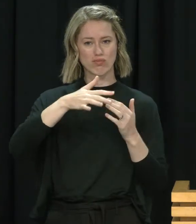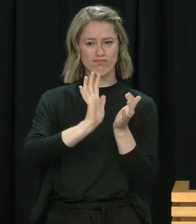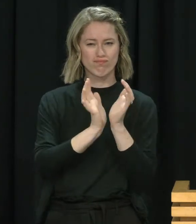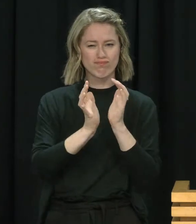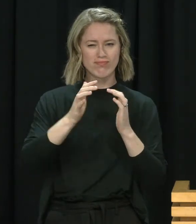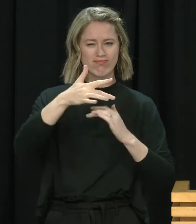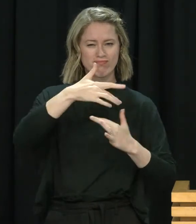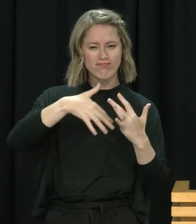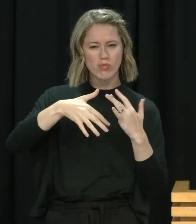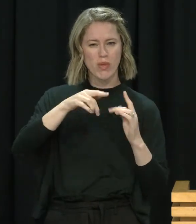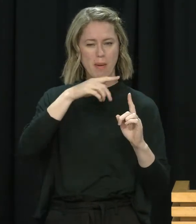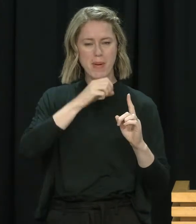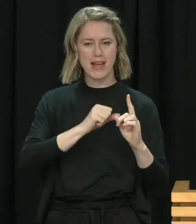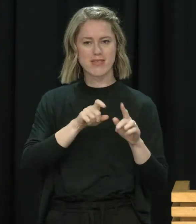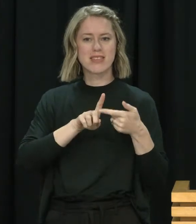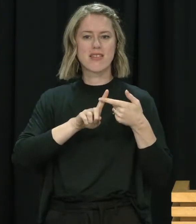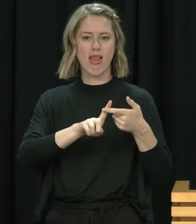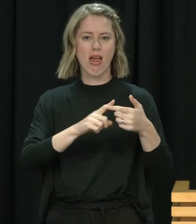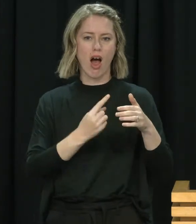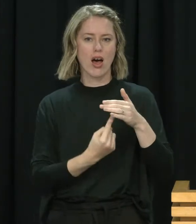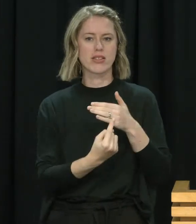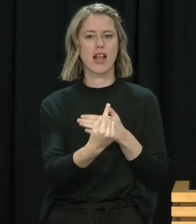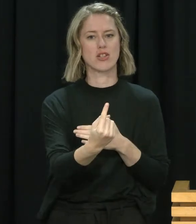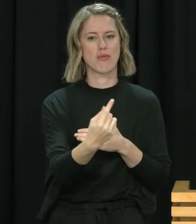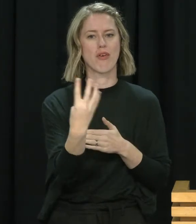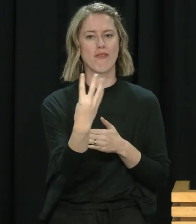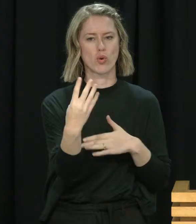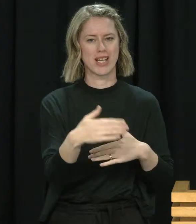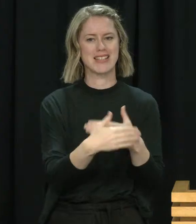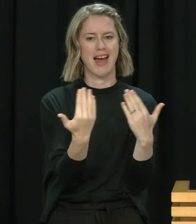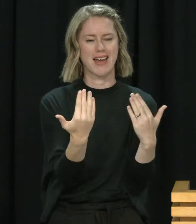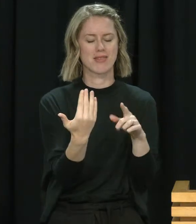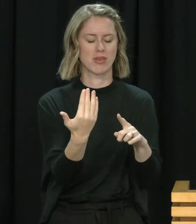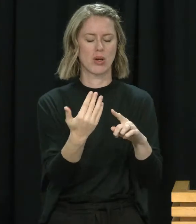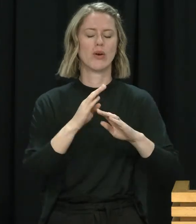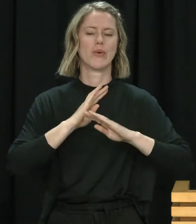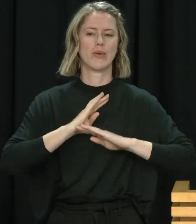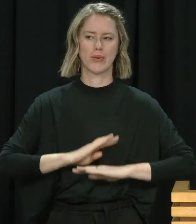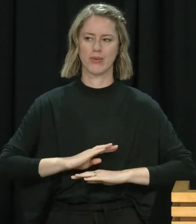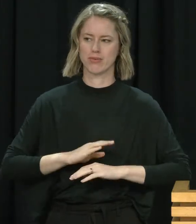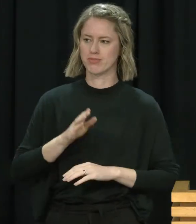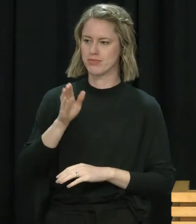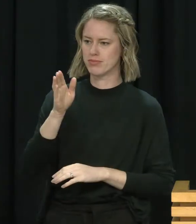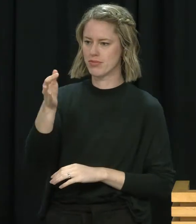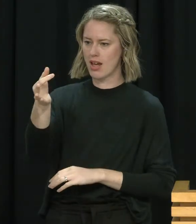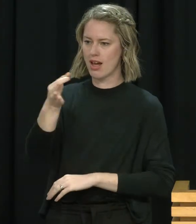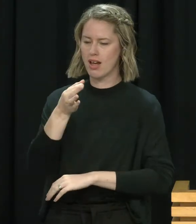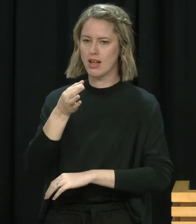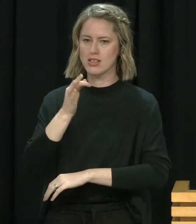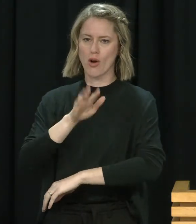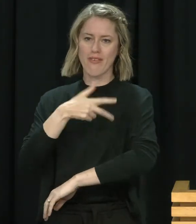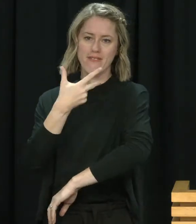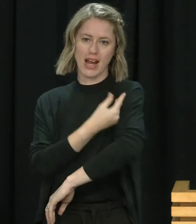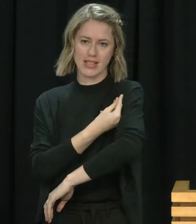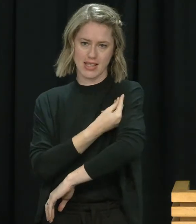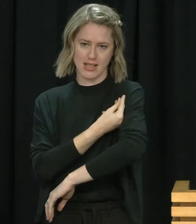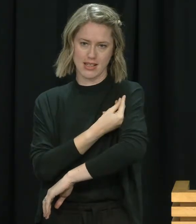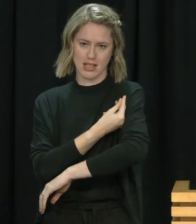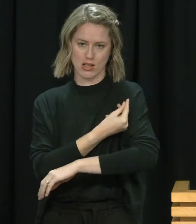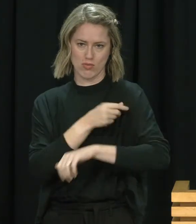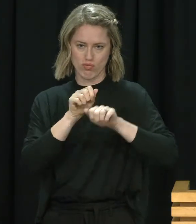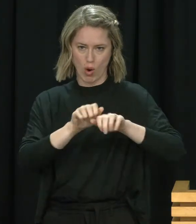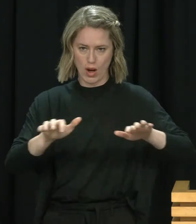still be incubating it, those